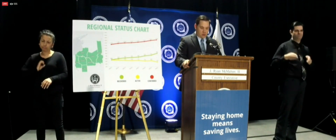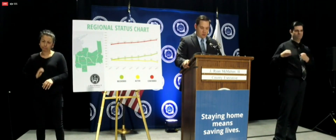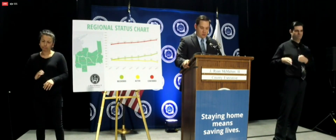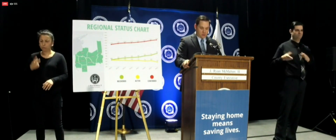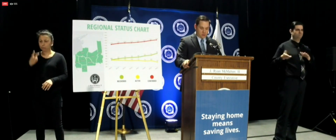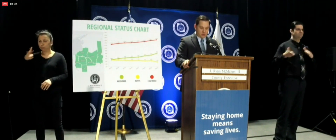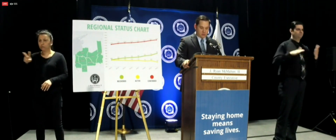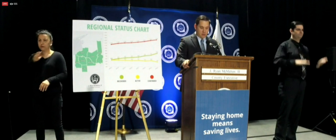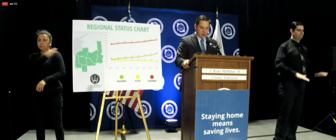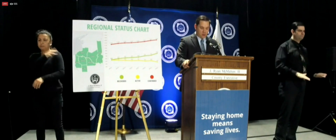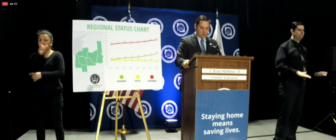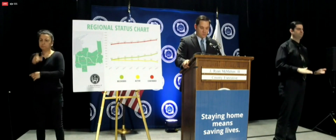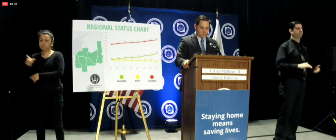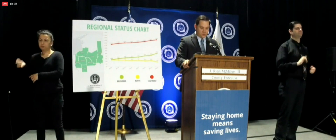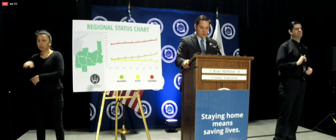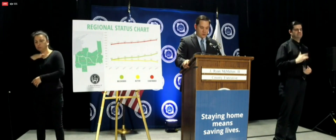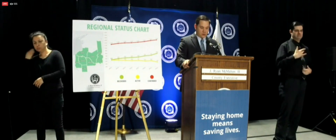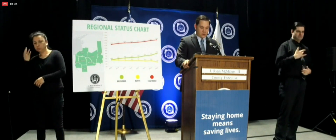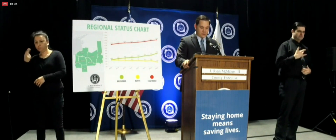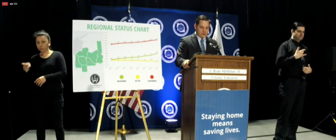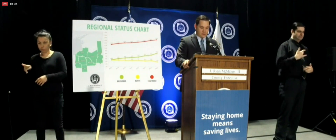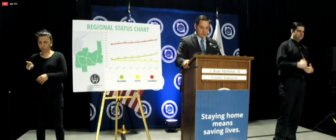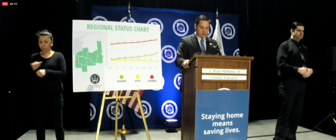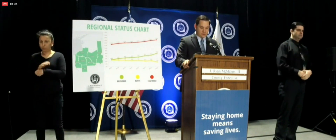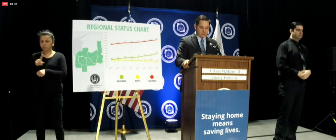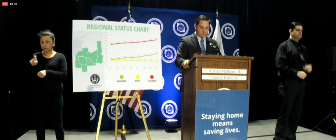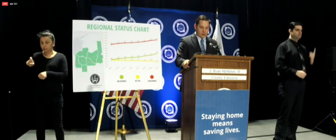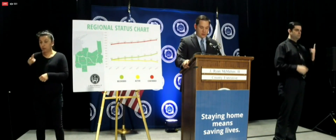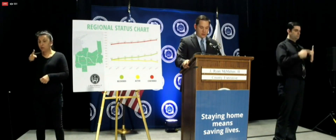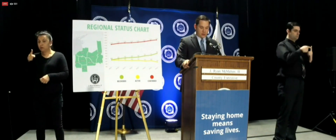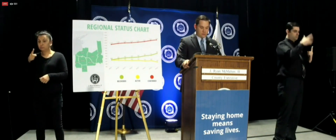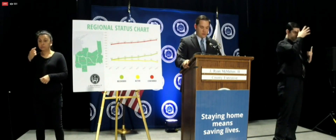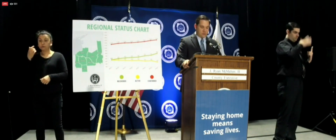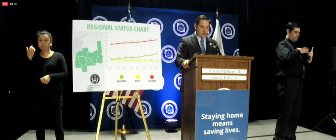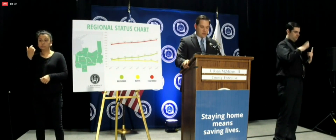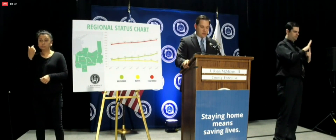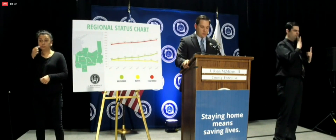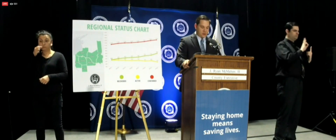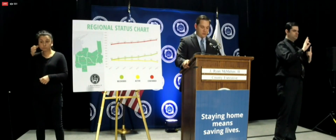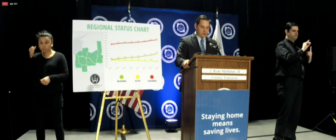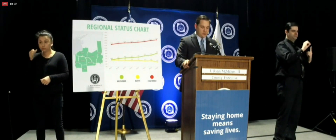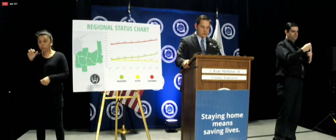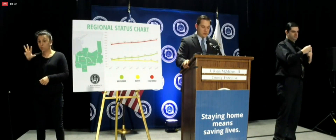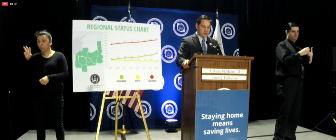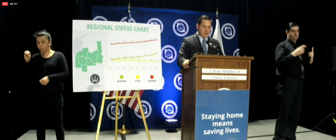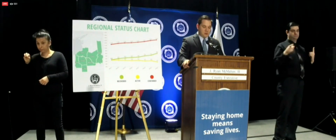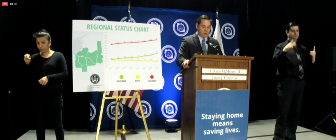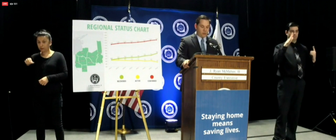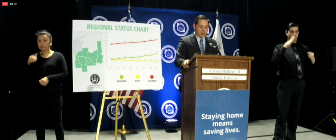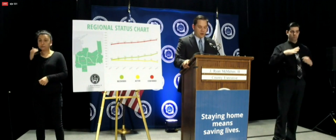MORE PEOPLE TO COVID-19 IN OUR COMMUNITY.